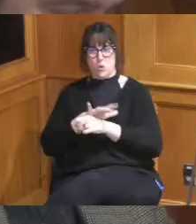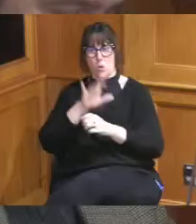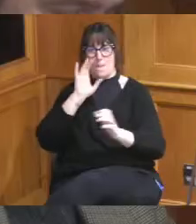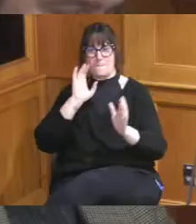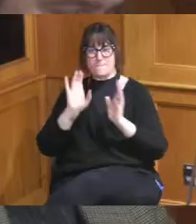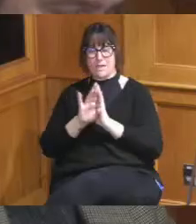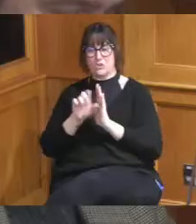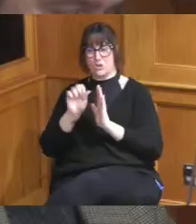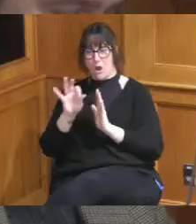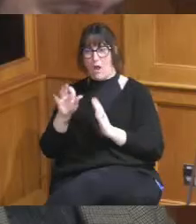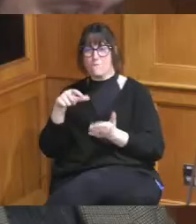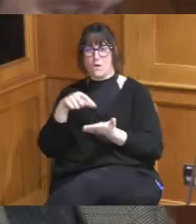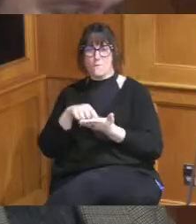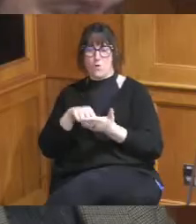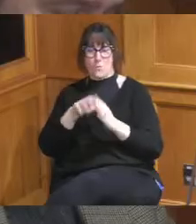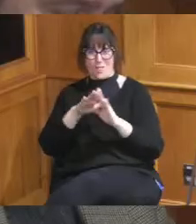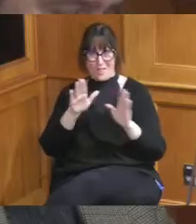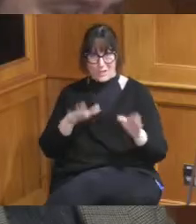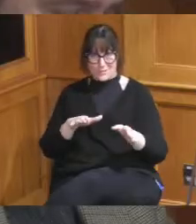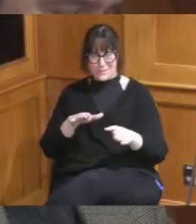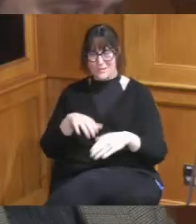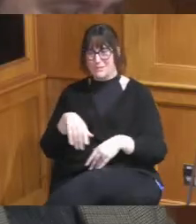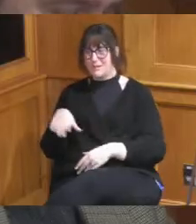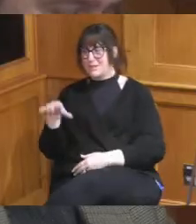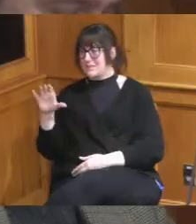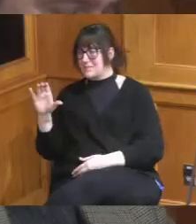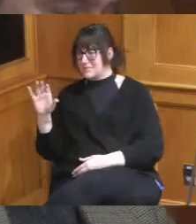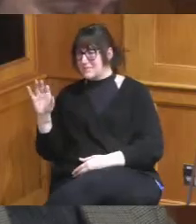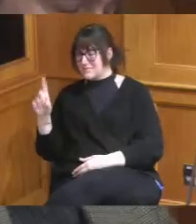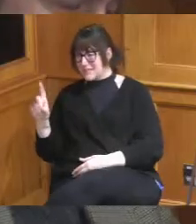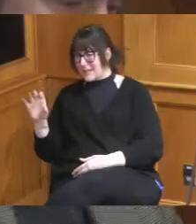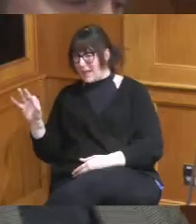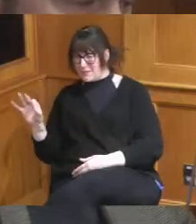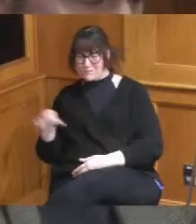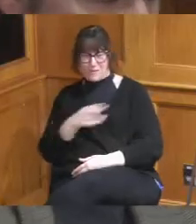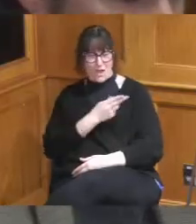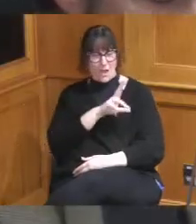housing whether it's through CDF whether it's through HUD whether it's through other entities